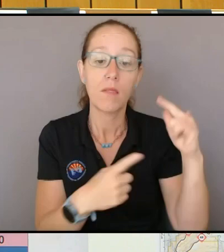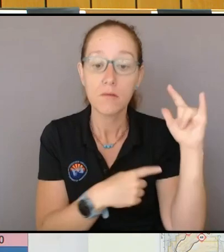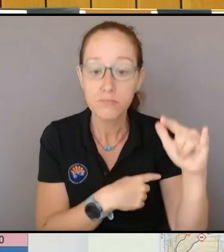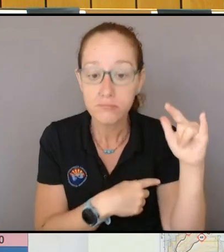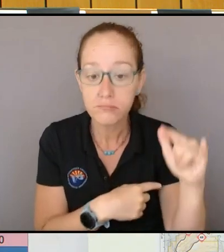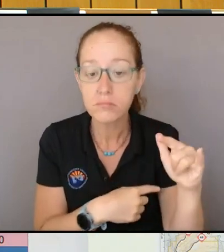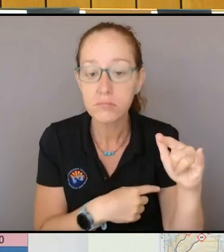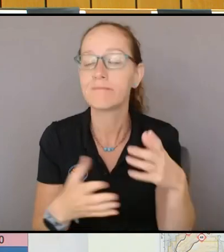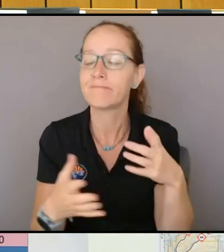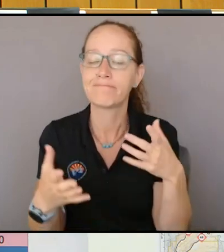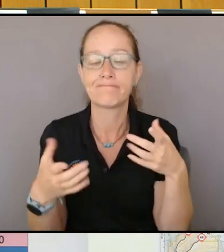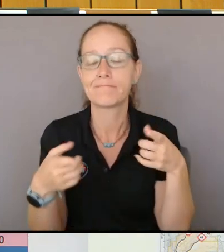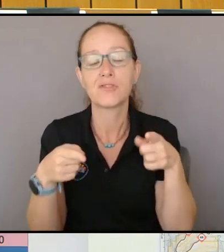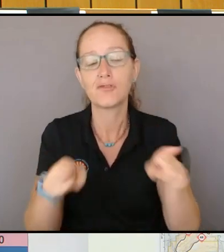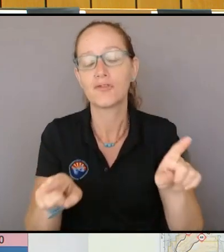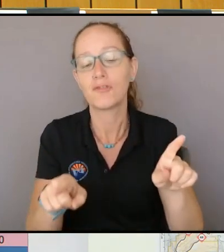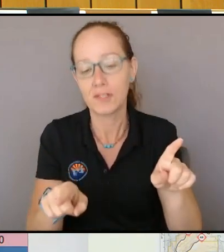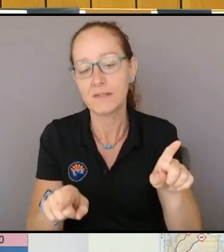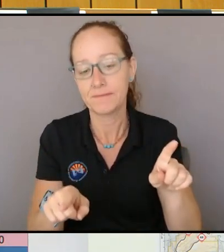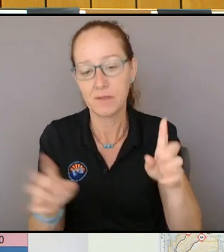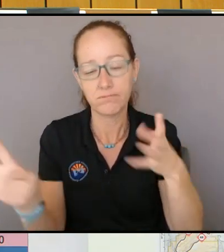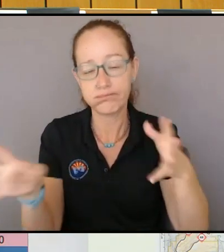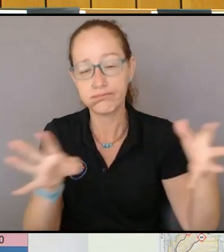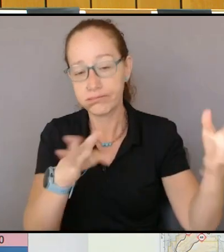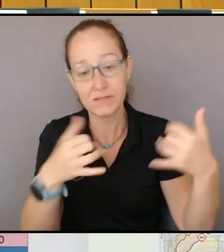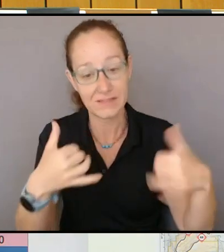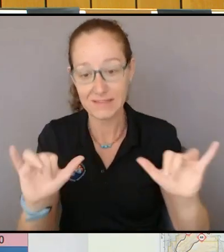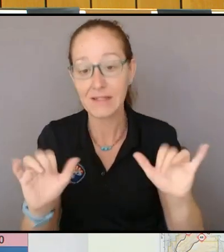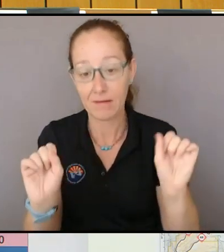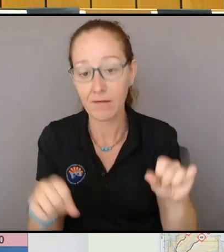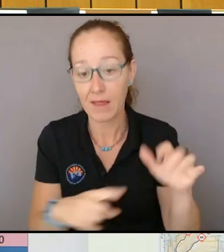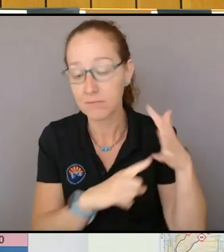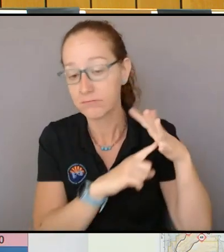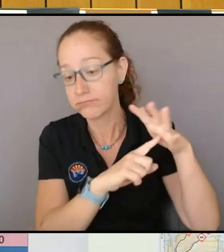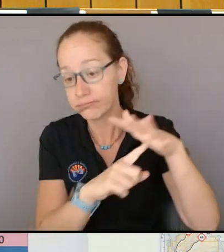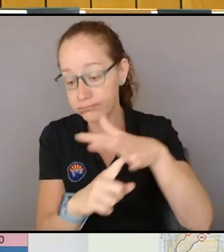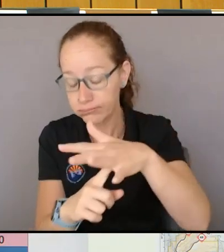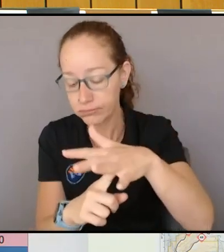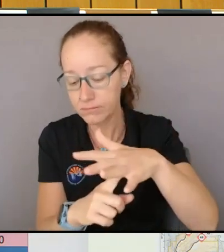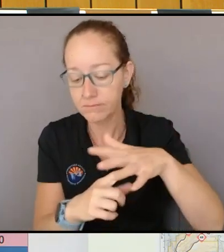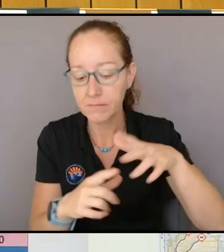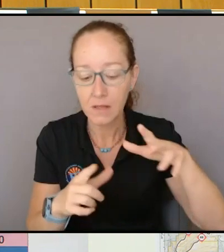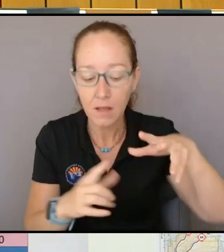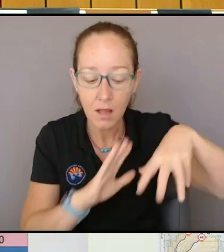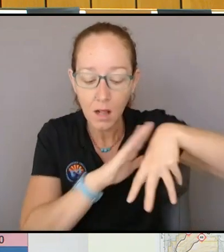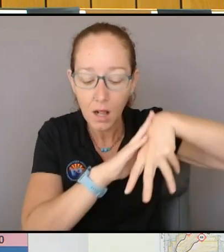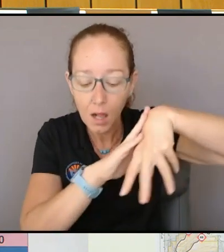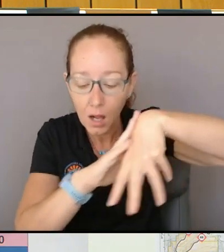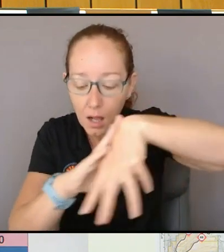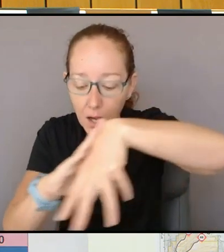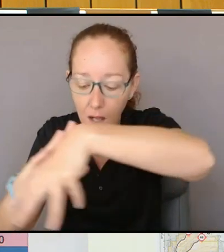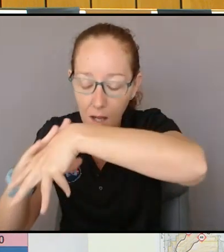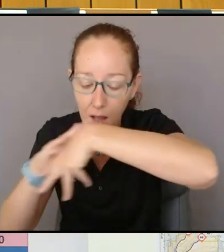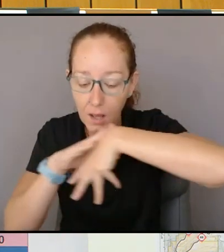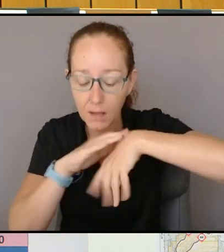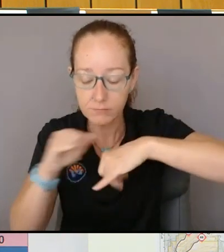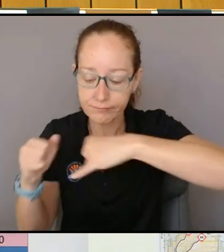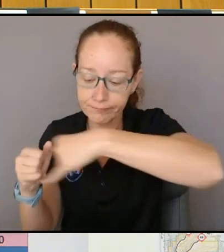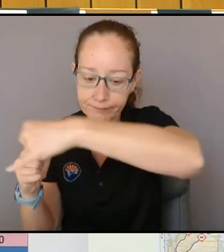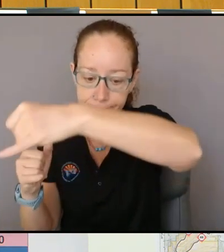was able to give us infrared video of the fire's perimeter in Division Mike and Division Kilo. In the two areas that